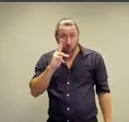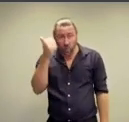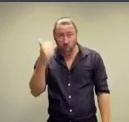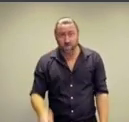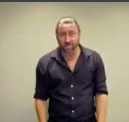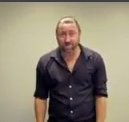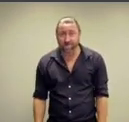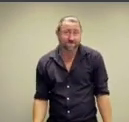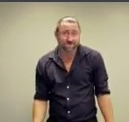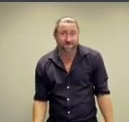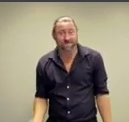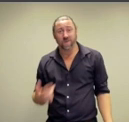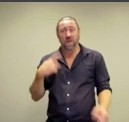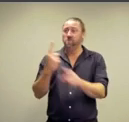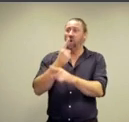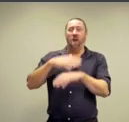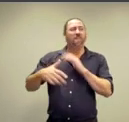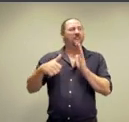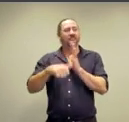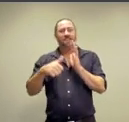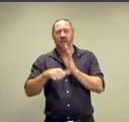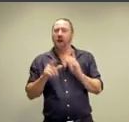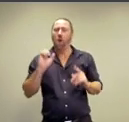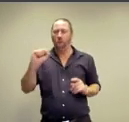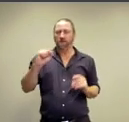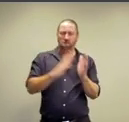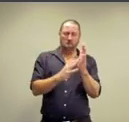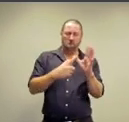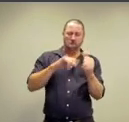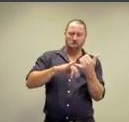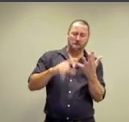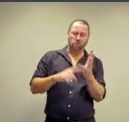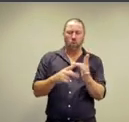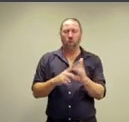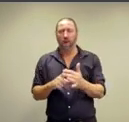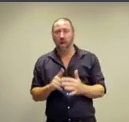good, like we're trained in talking about leather jackets being